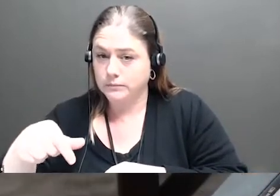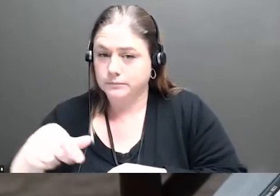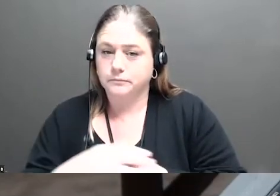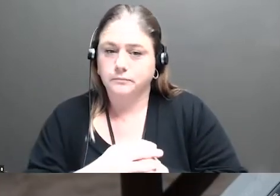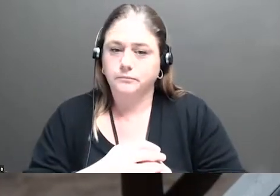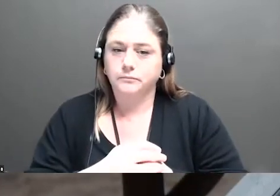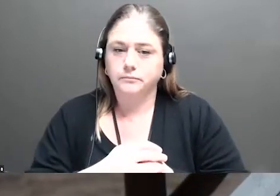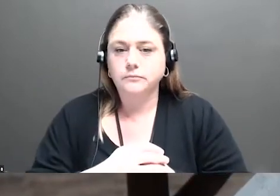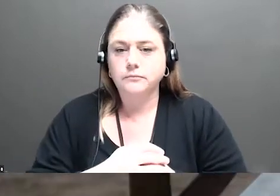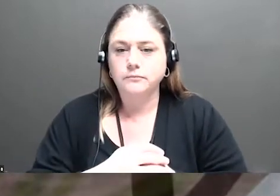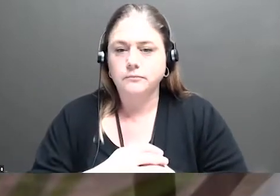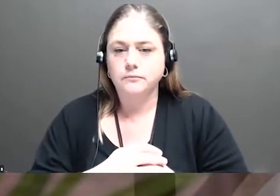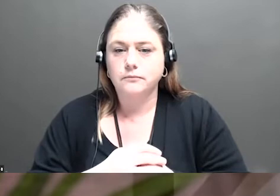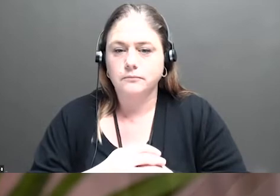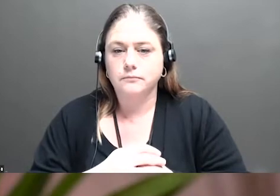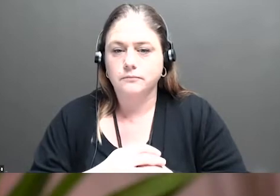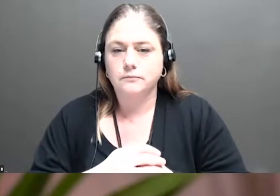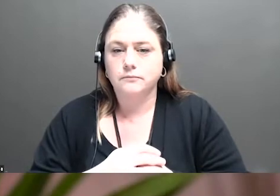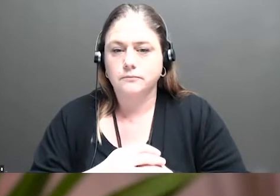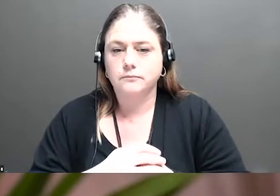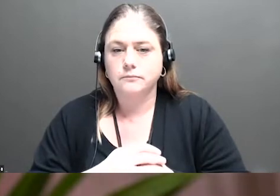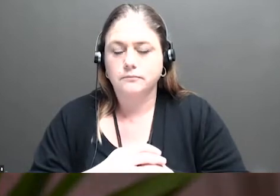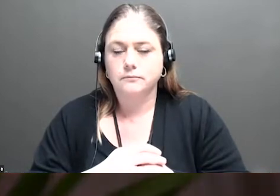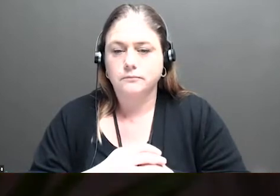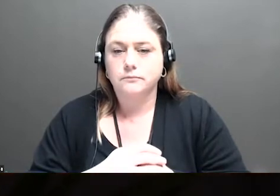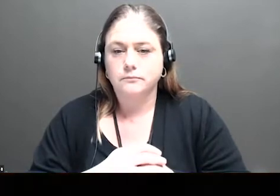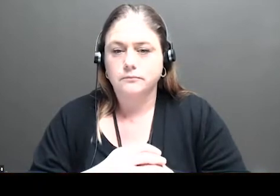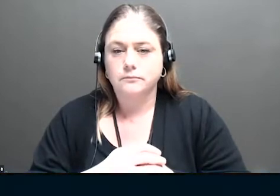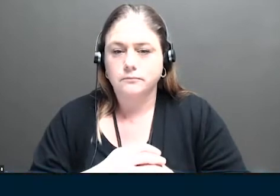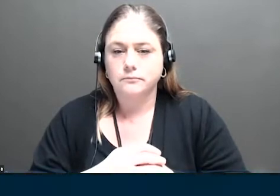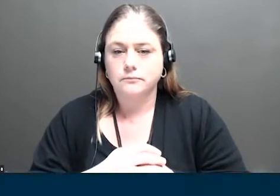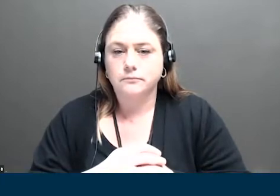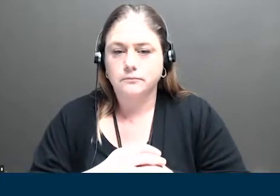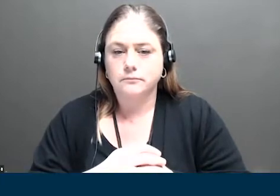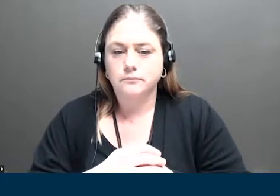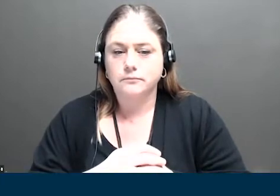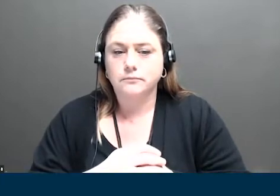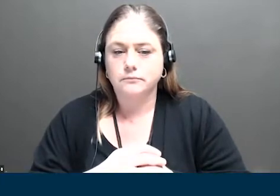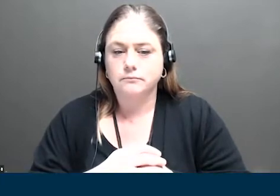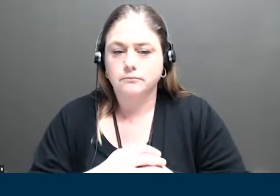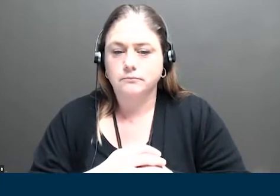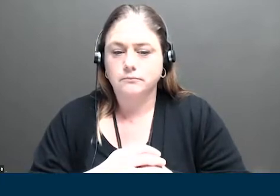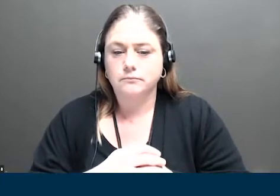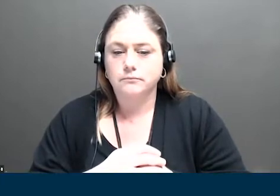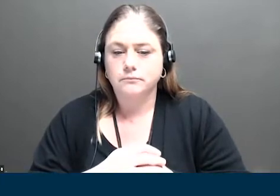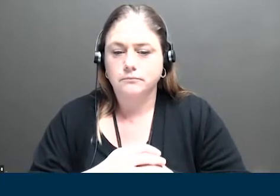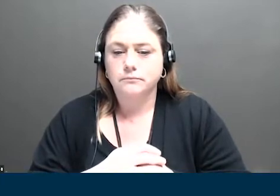speaking from a leather couch. A flaming logo fades in and out titled Bonfire Productions,